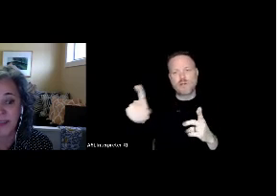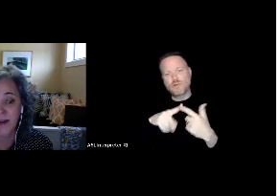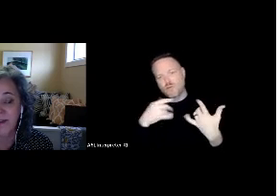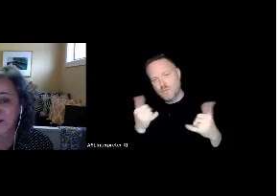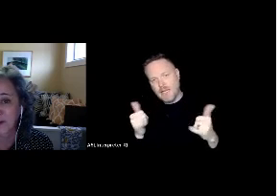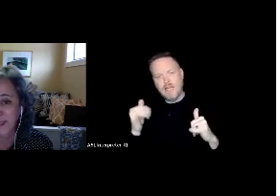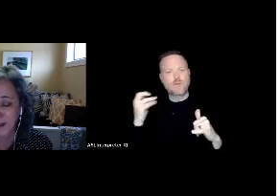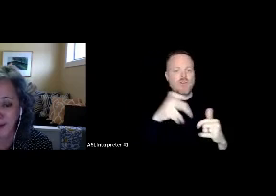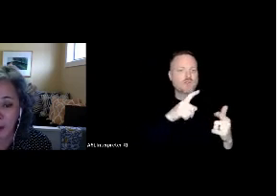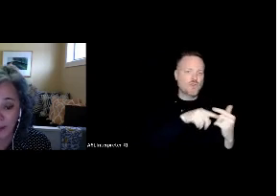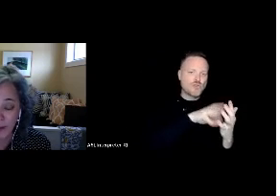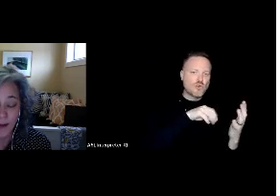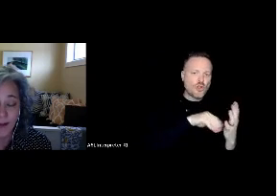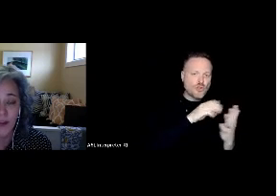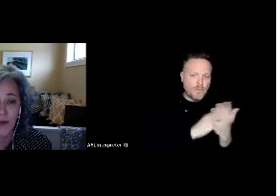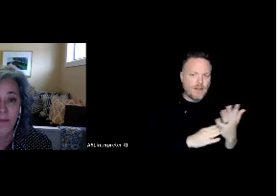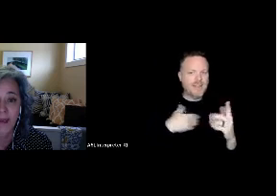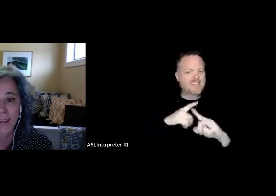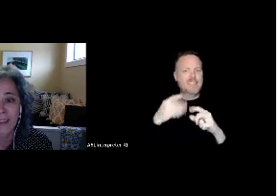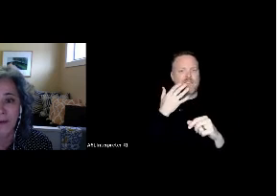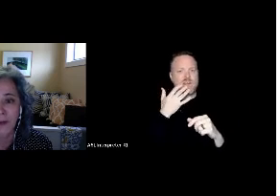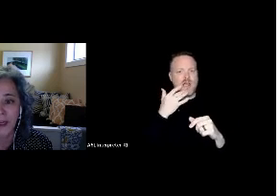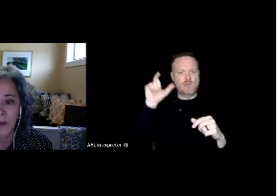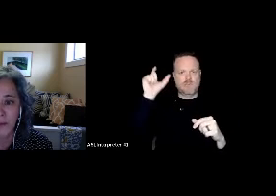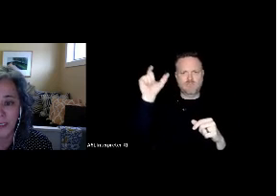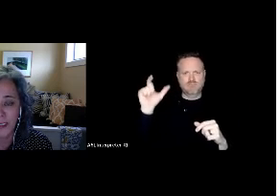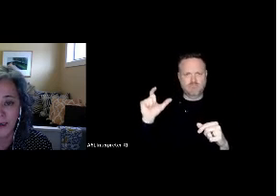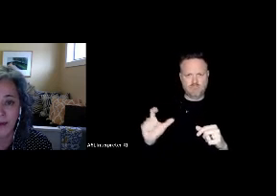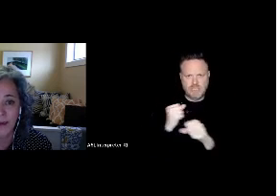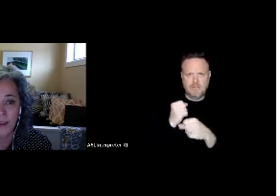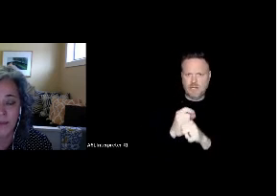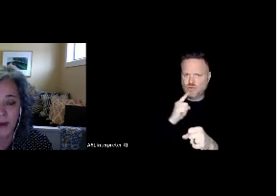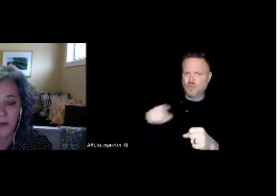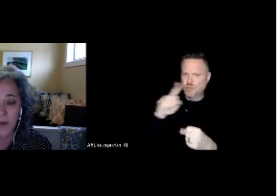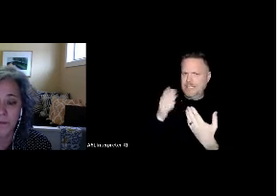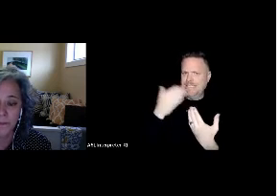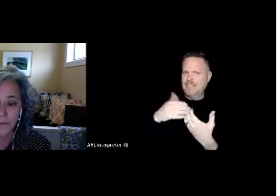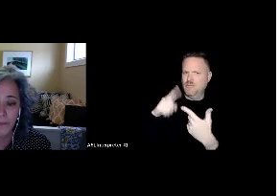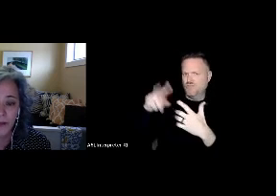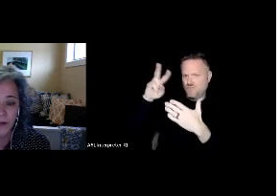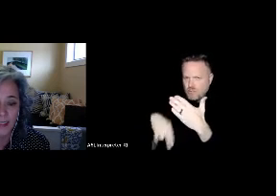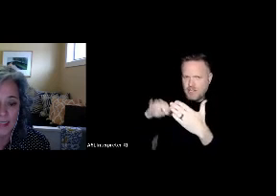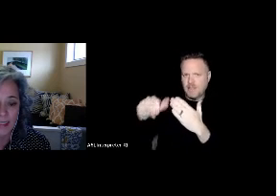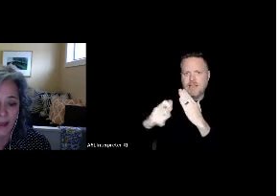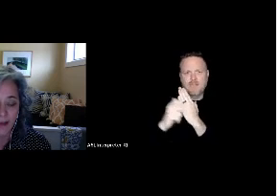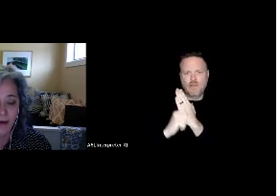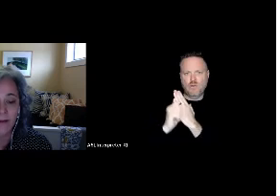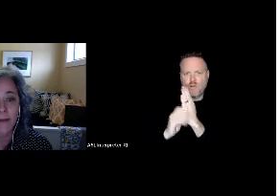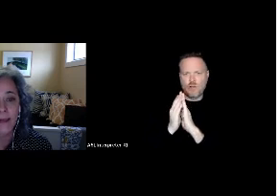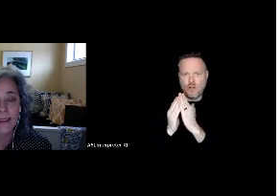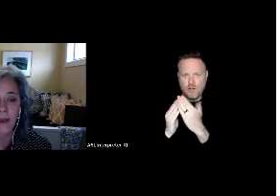and it is totally color coded to make it easier for anyone reading this manual. So you can see that there. Next slide.